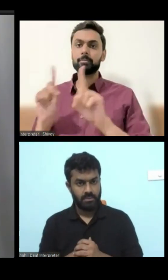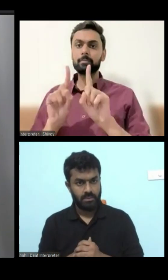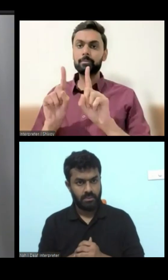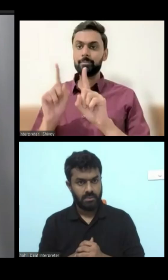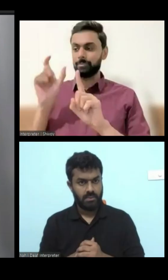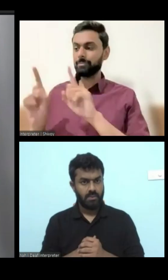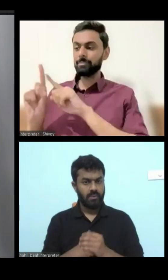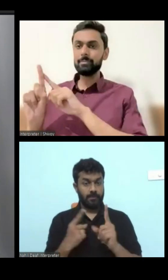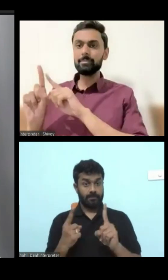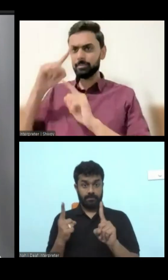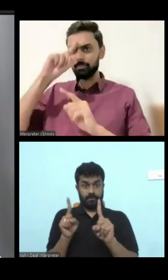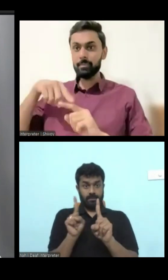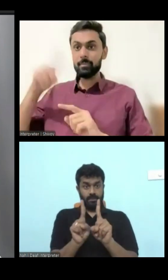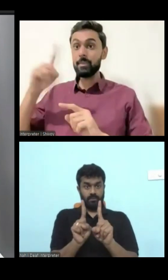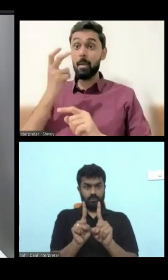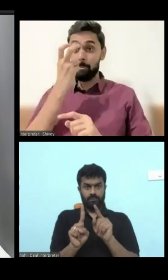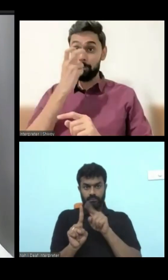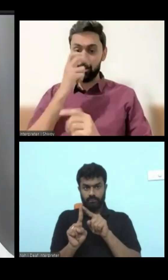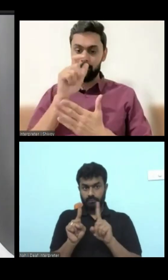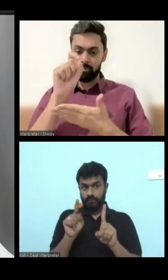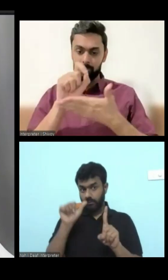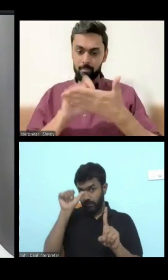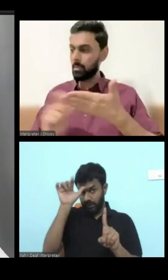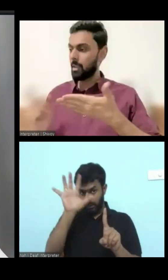about in India, which is of scribes. After speaking to you, I would like to ask you a few questions.